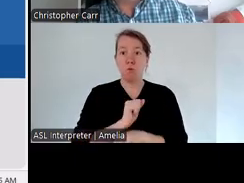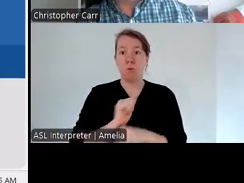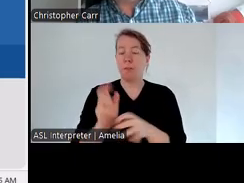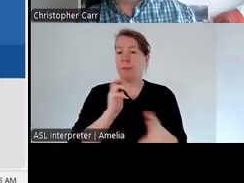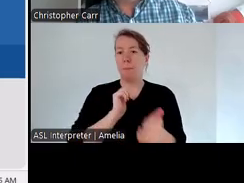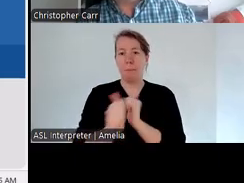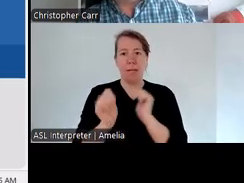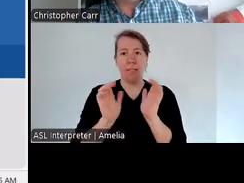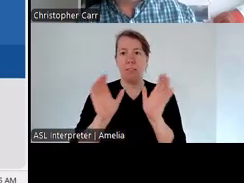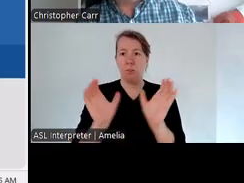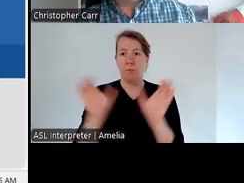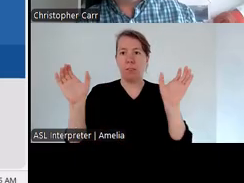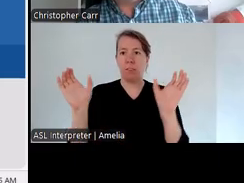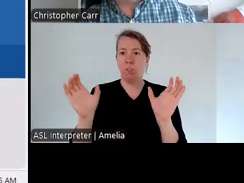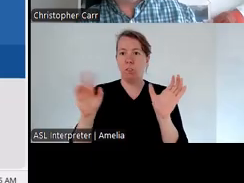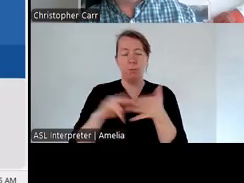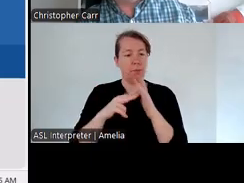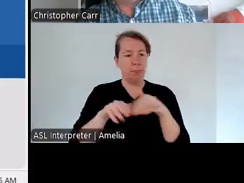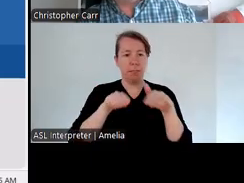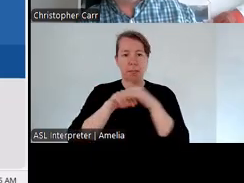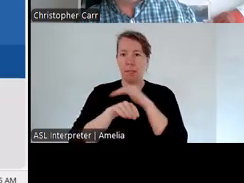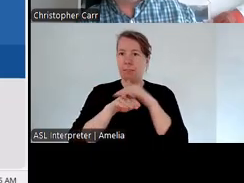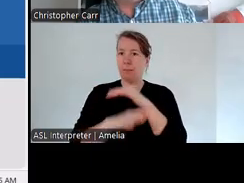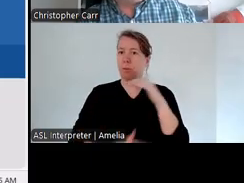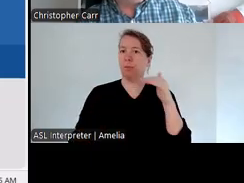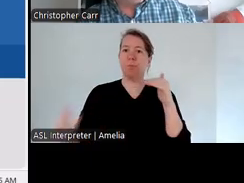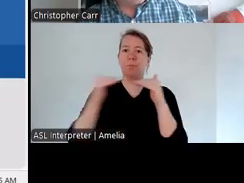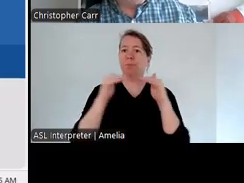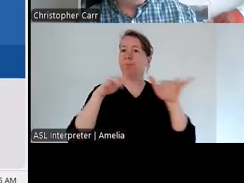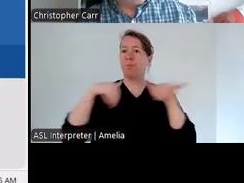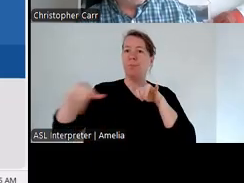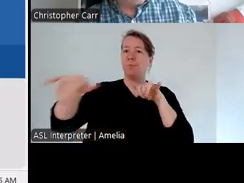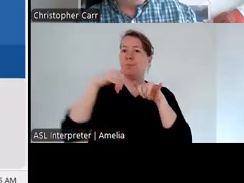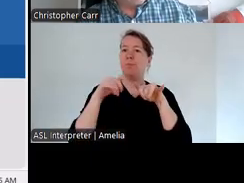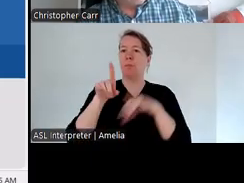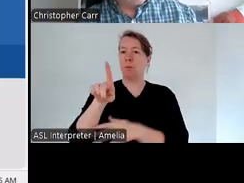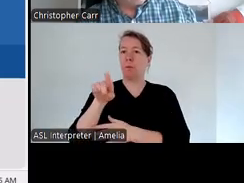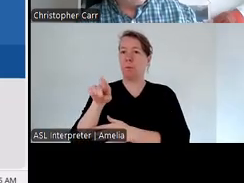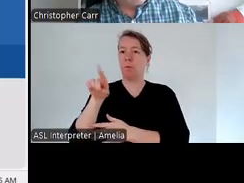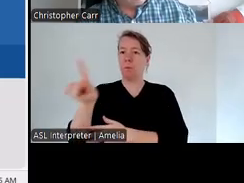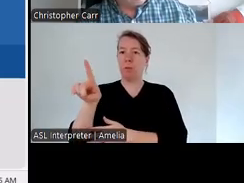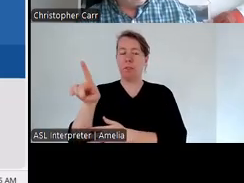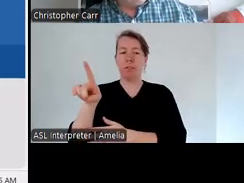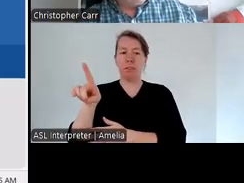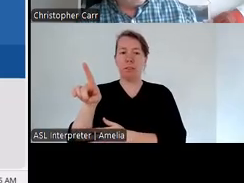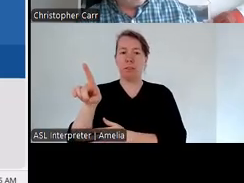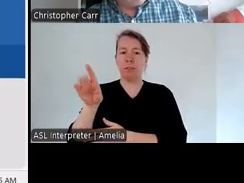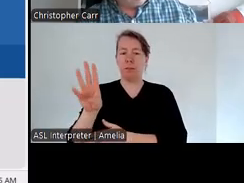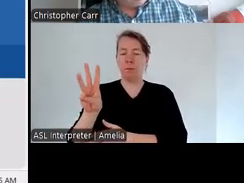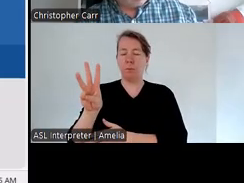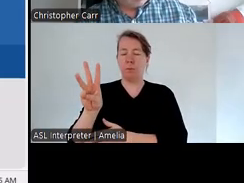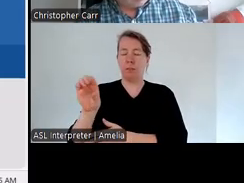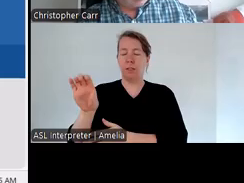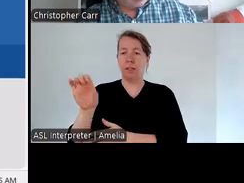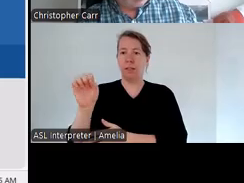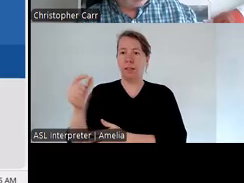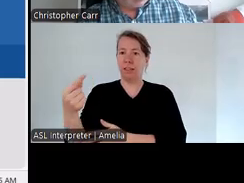and meets the accessibility 1.1, WCAG 2.1 level single A—or double A, right?